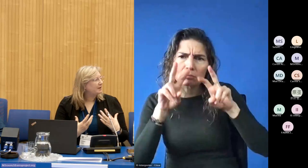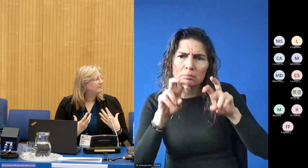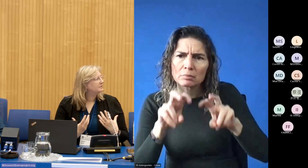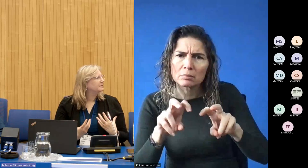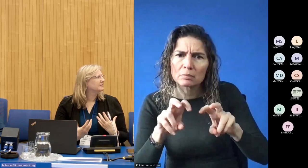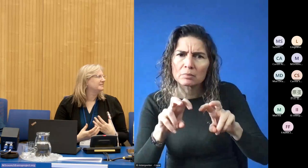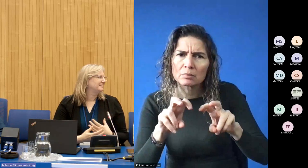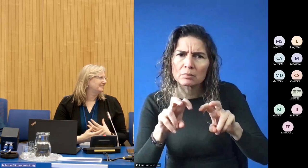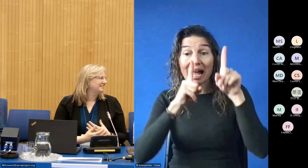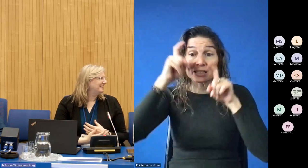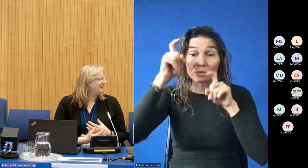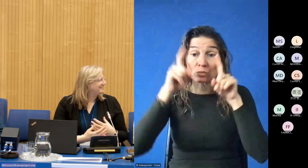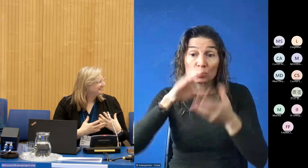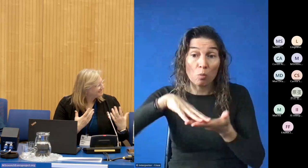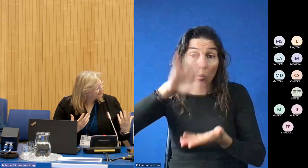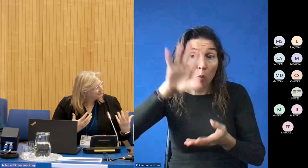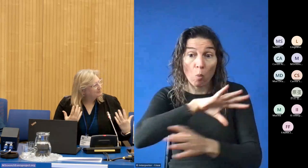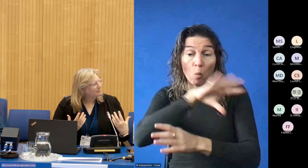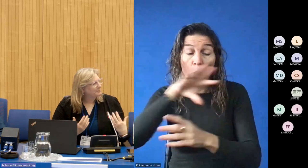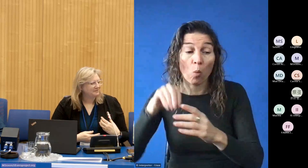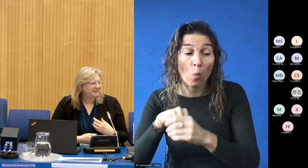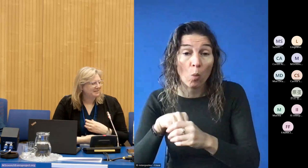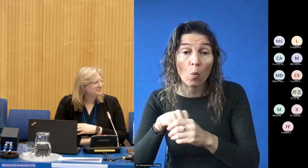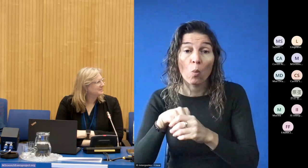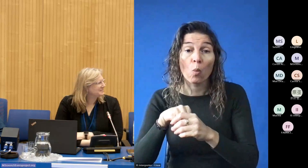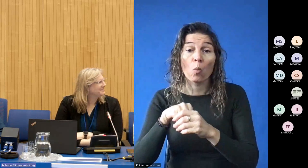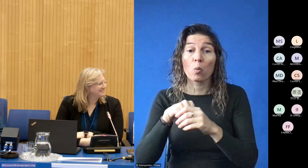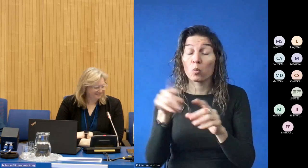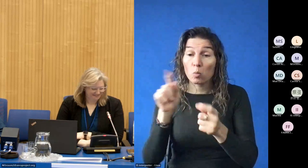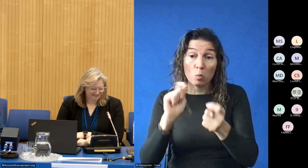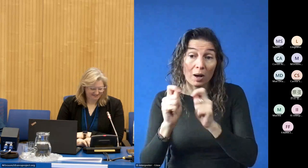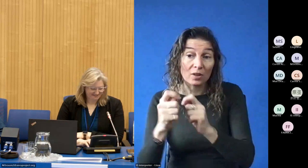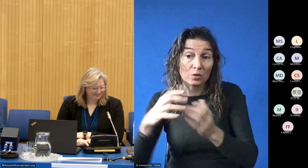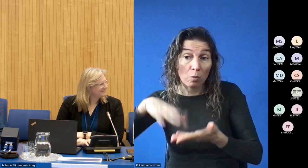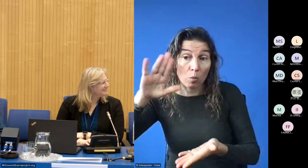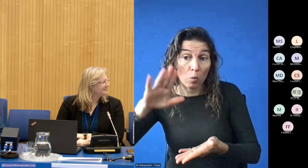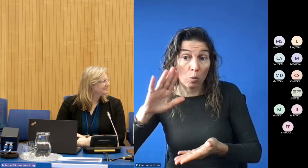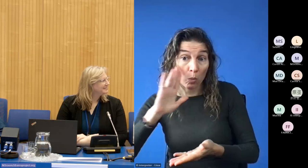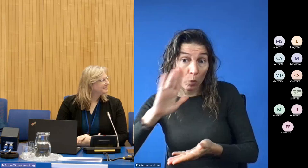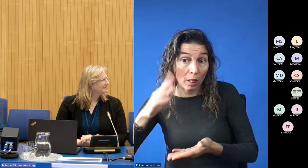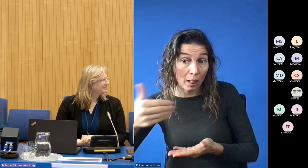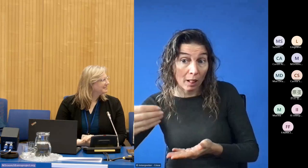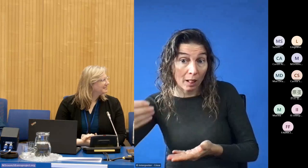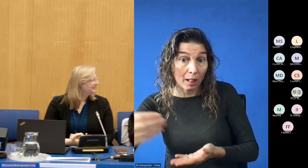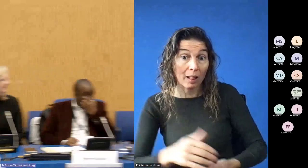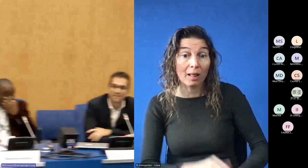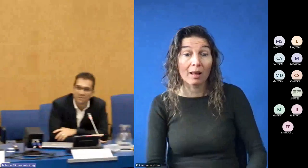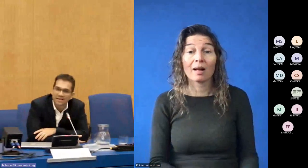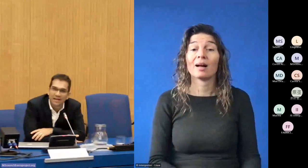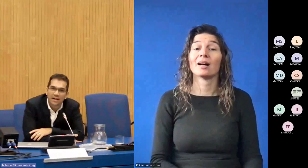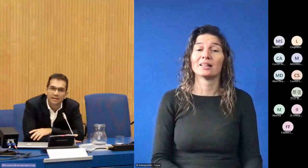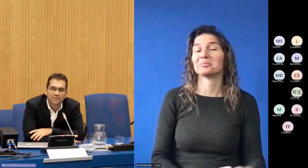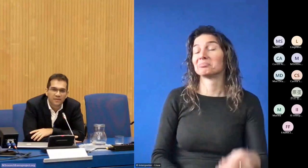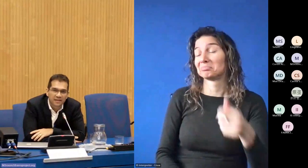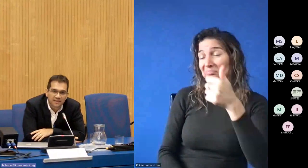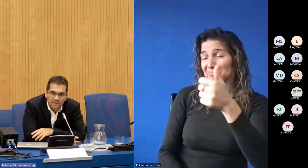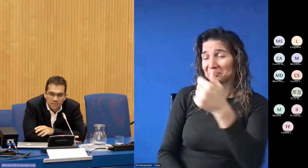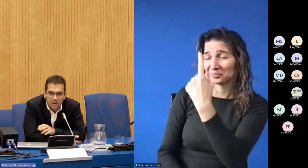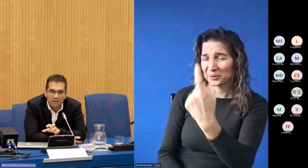your avatar and make more modifications? SPEAKER: A great question. Yes, in fact,